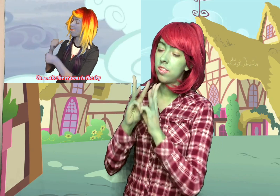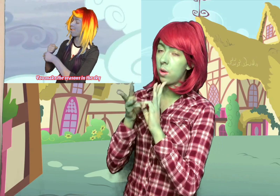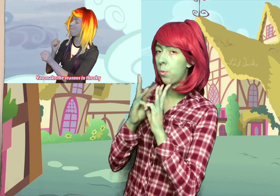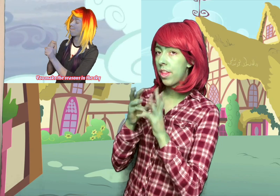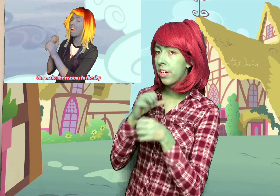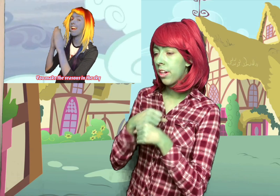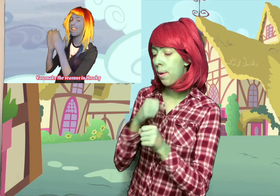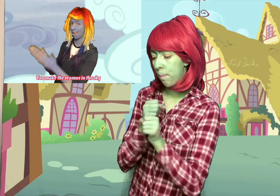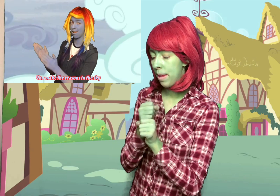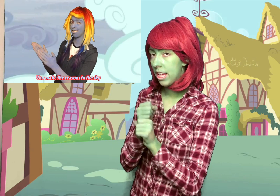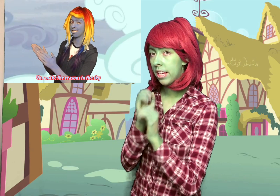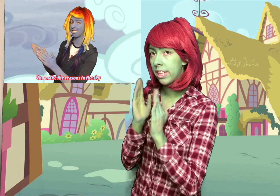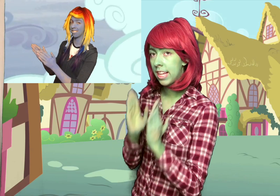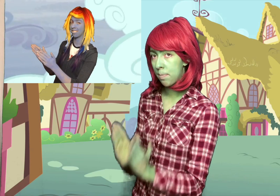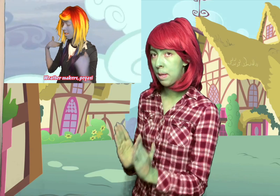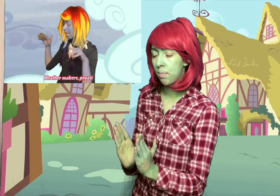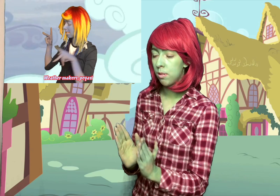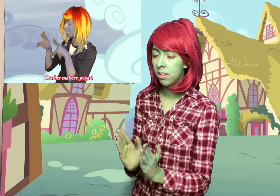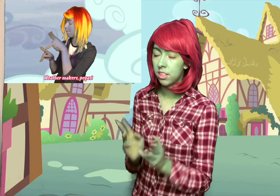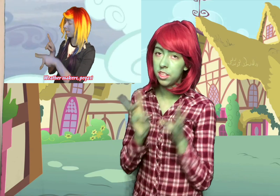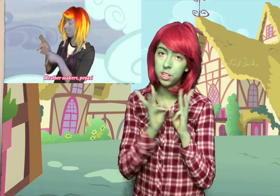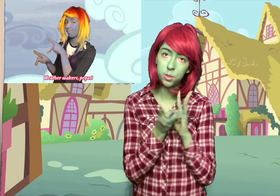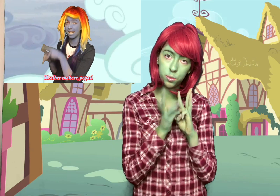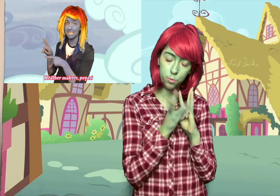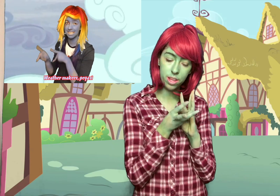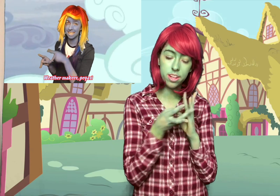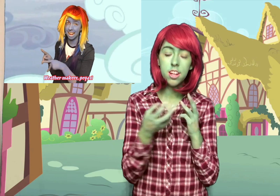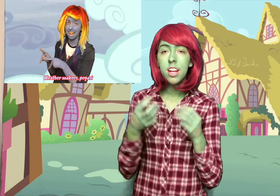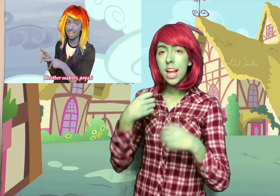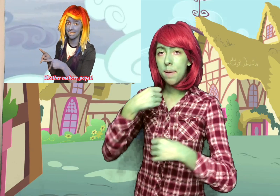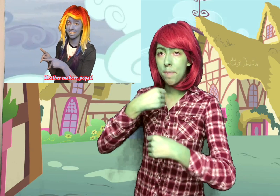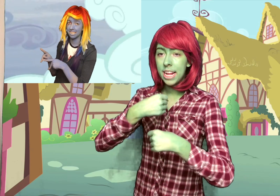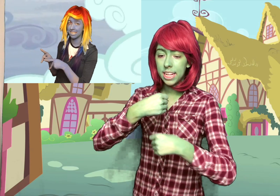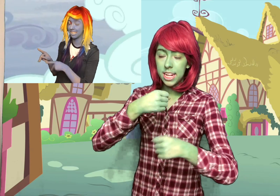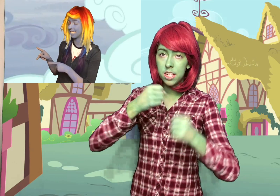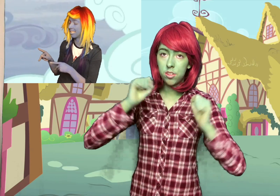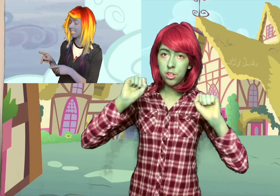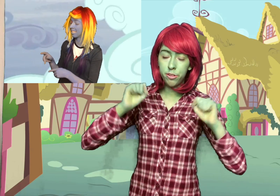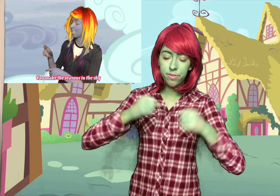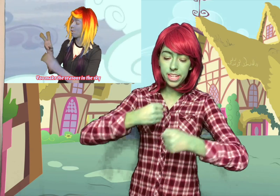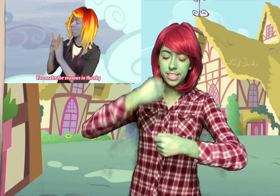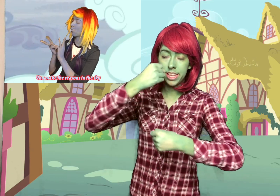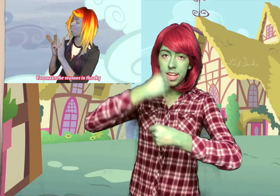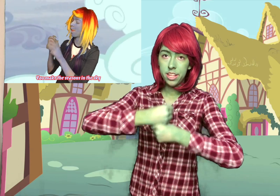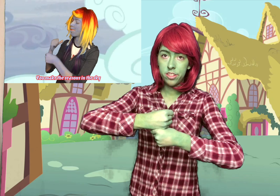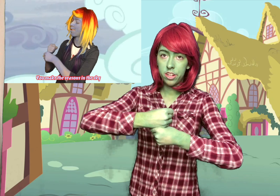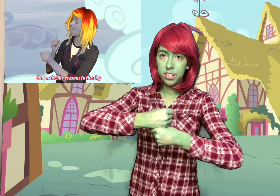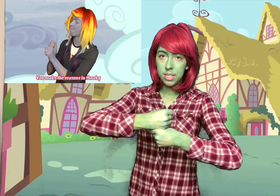so WEATHER MAKING PEOPLE you know WEATHER and MAKE is two fists start this